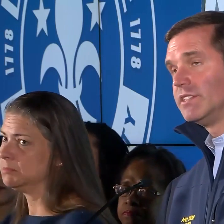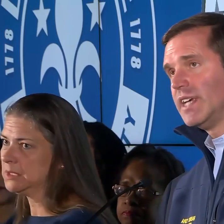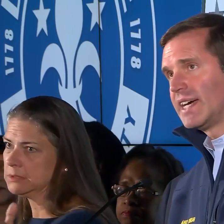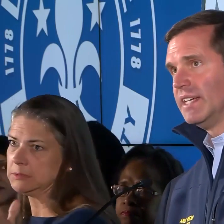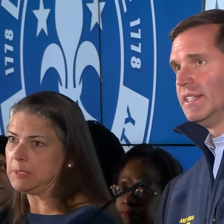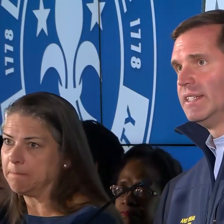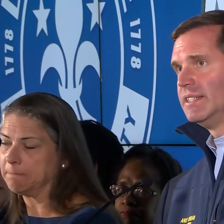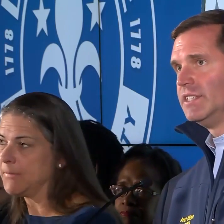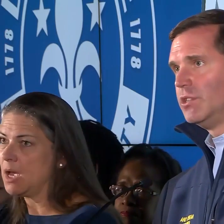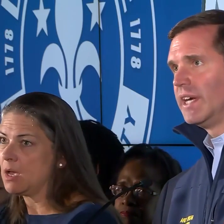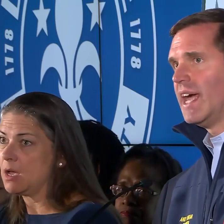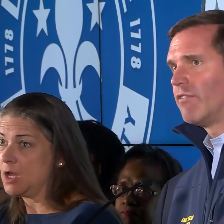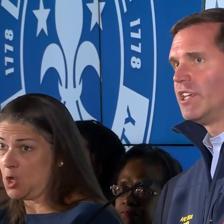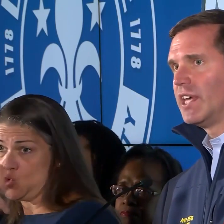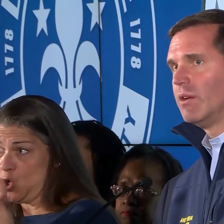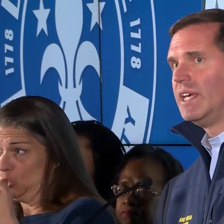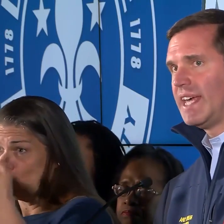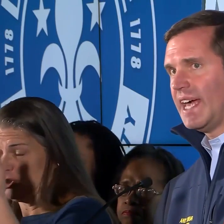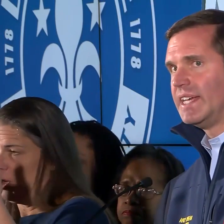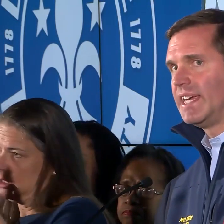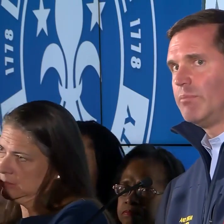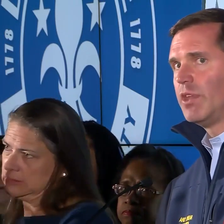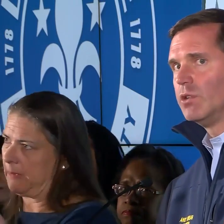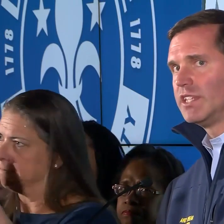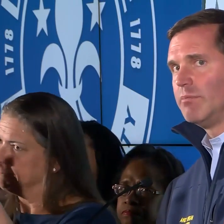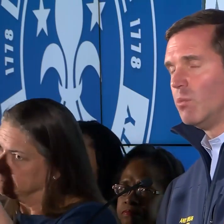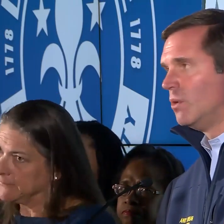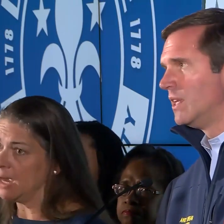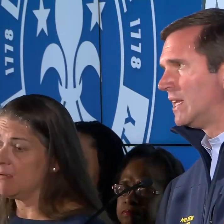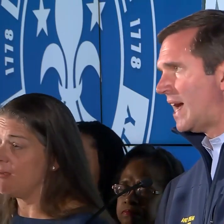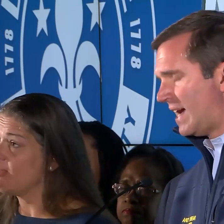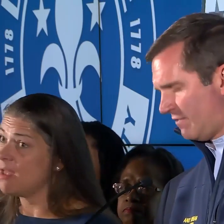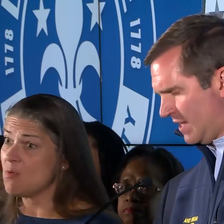second is doing everything we can to keep those that have been wounded alive.